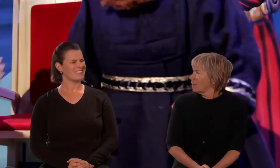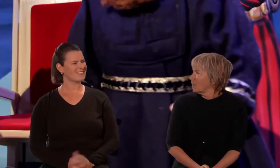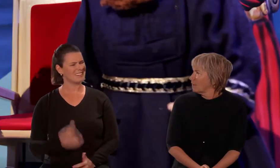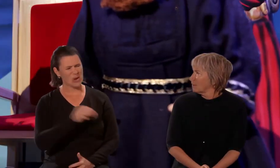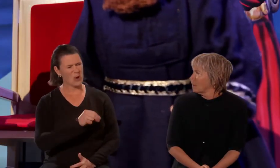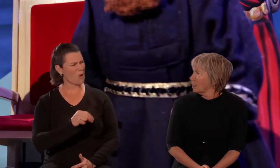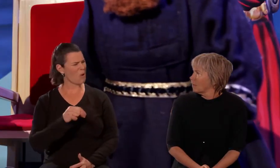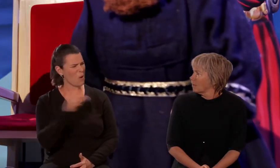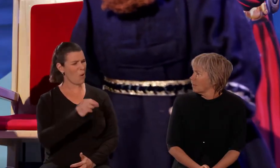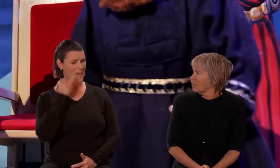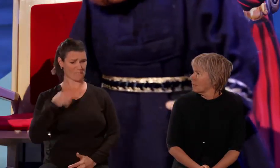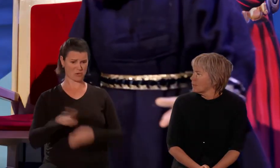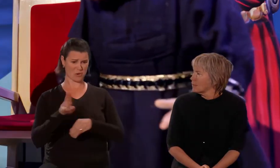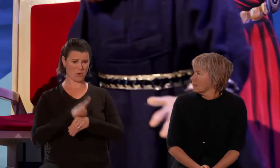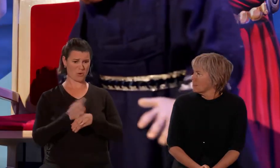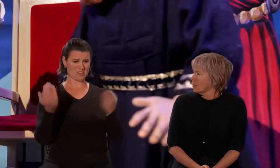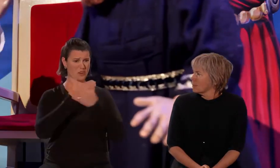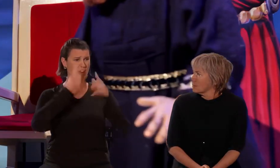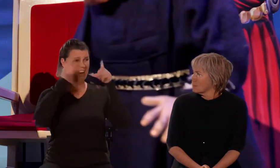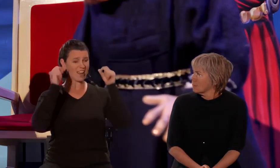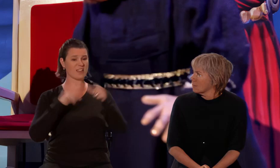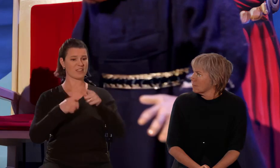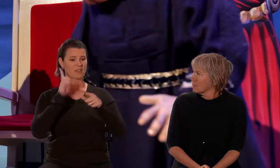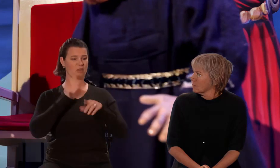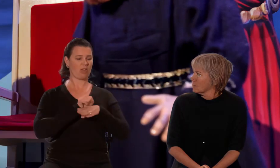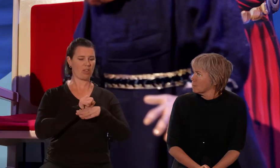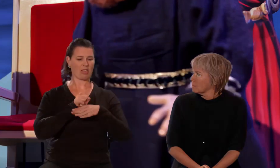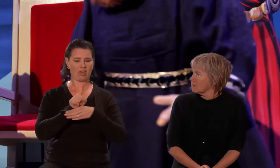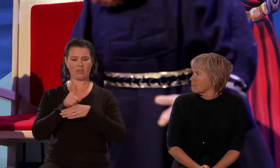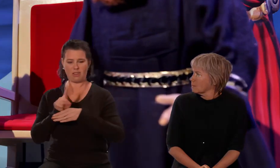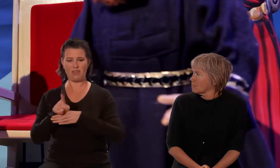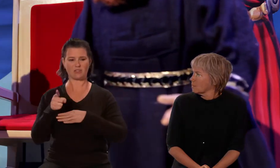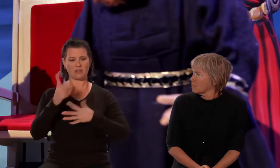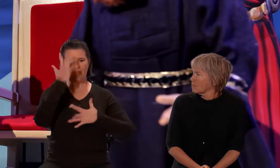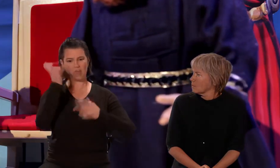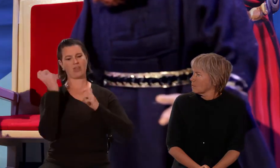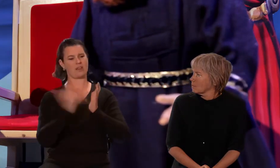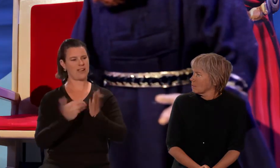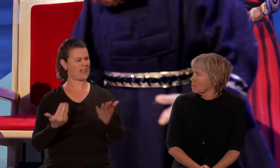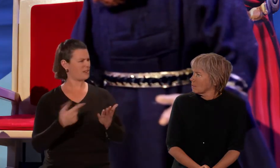If she wore dark glasses, she would bump into things, and then she would be ill again. have you no better idea?